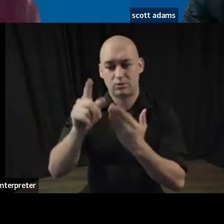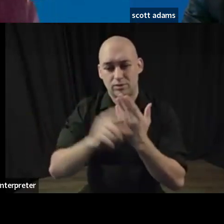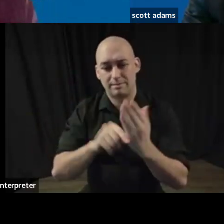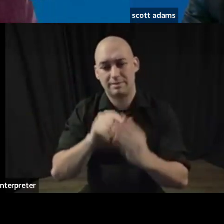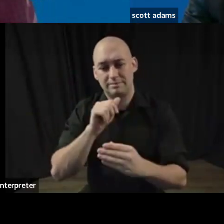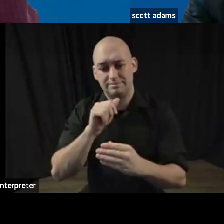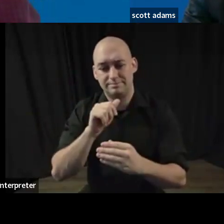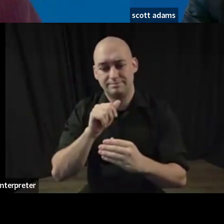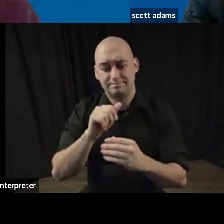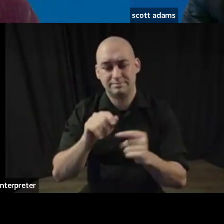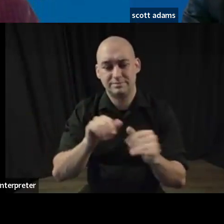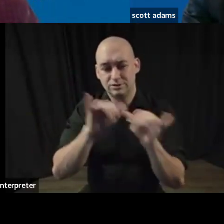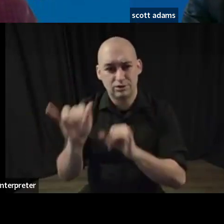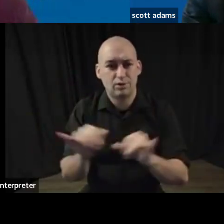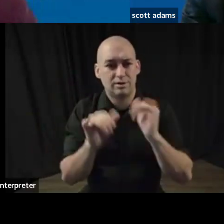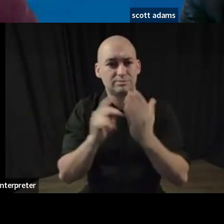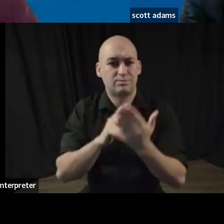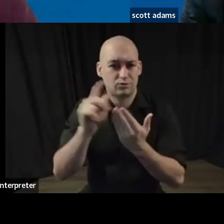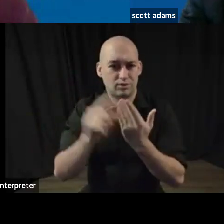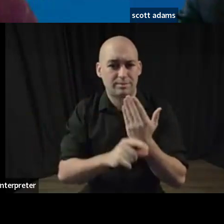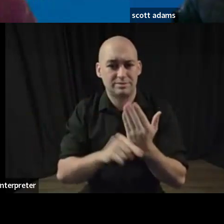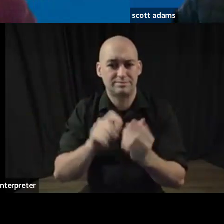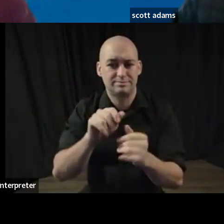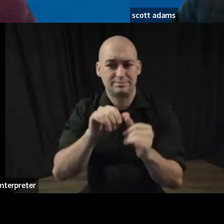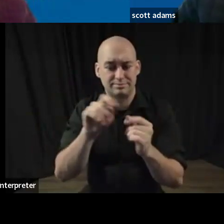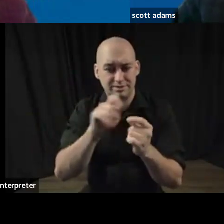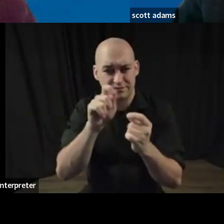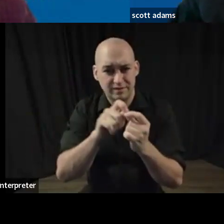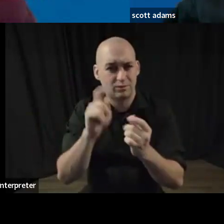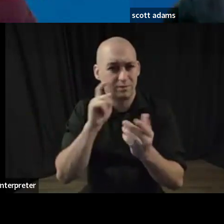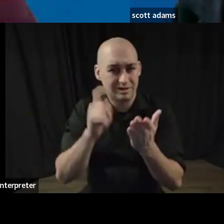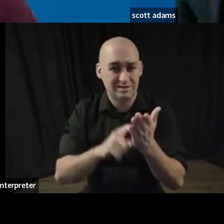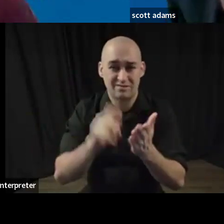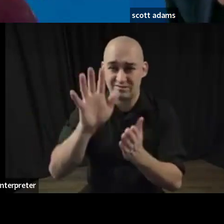sort of more generalized programmatic specific. I'm recognizing that we have about 5 min left.